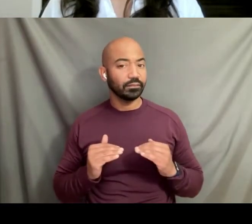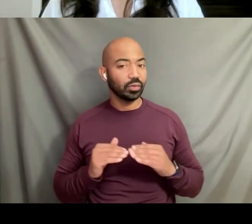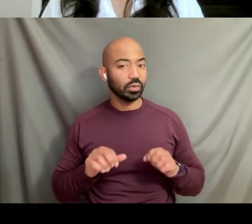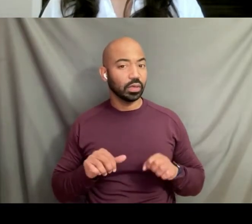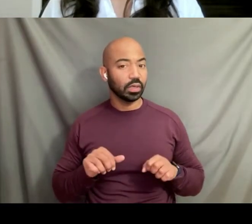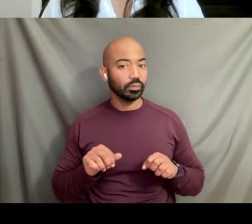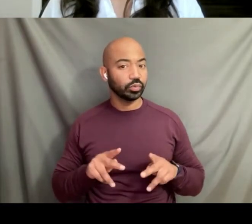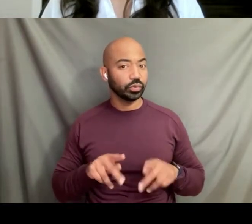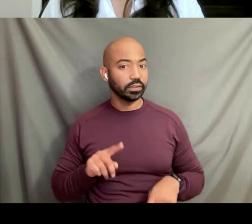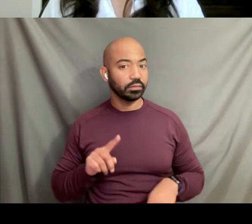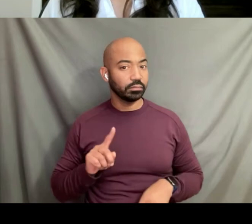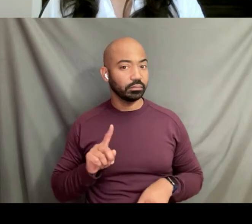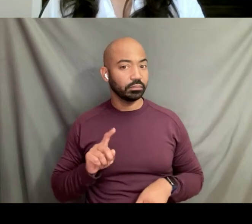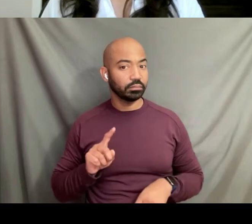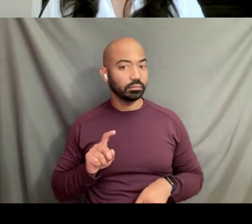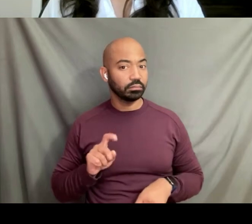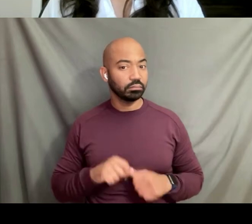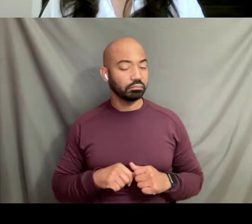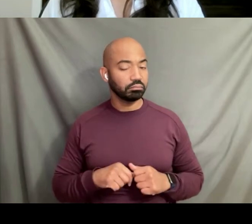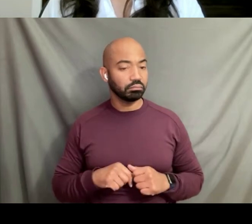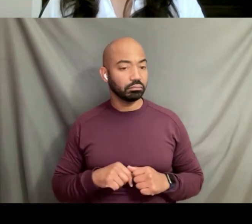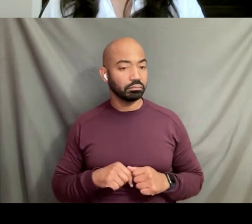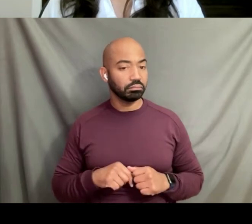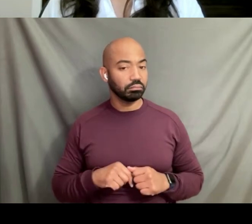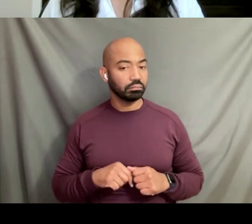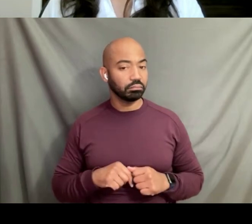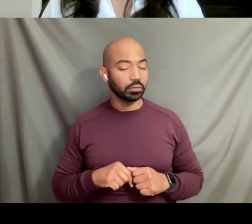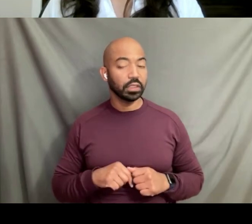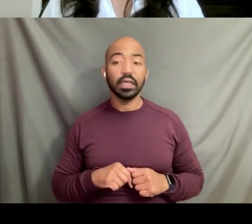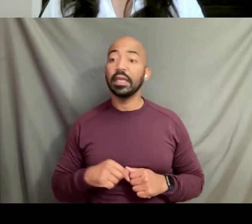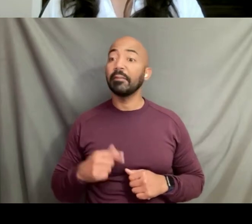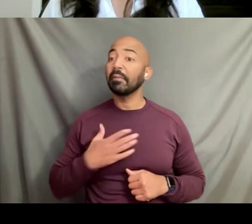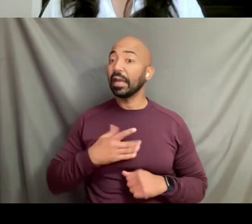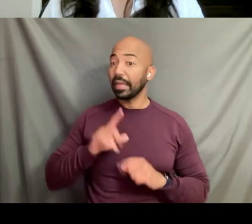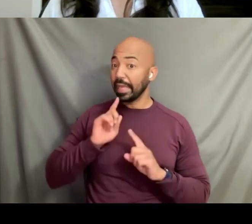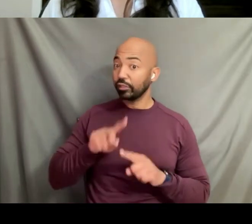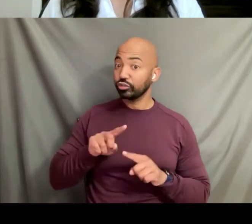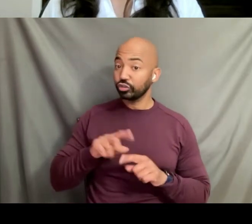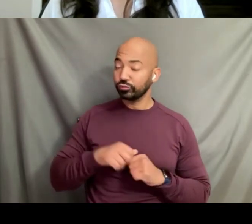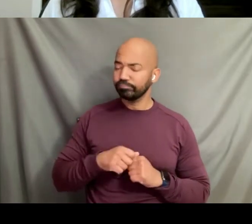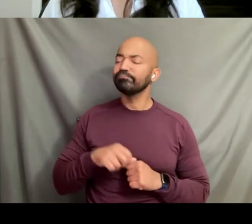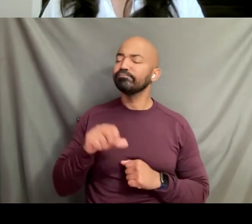And the answer I gave to myself was: There was. There was equal opportunity. There